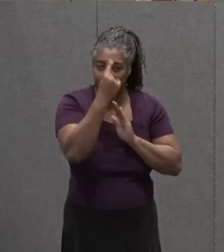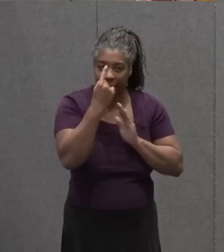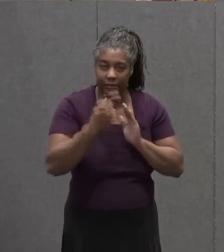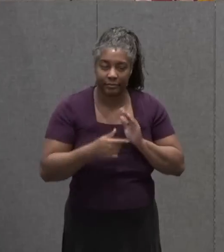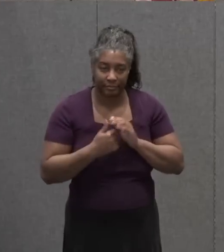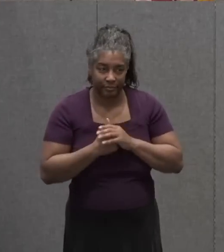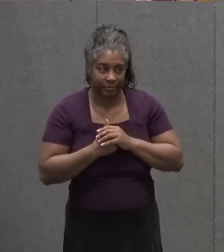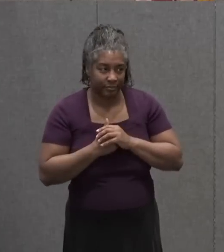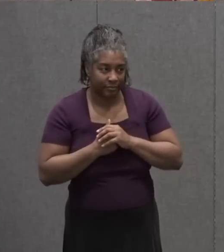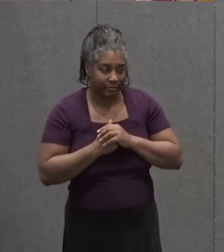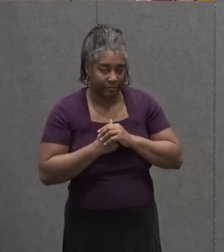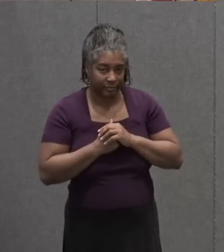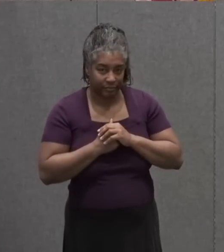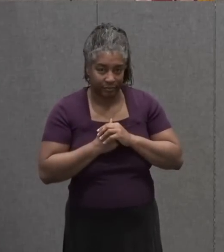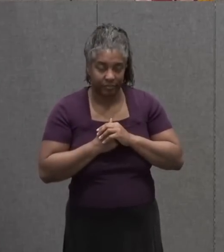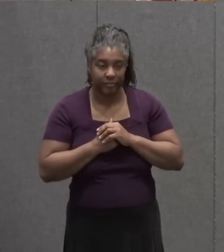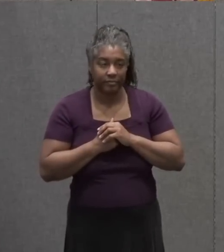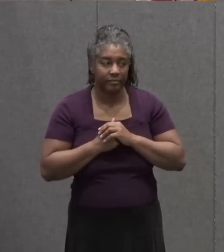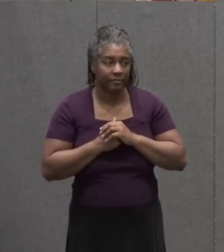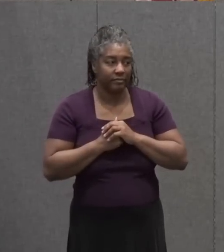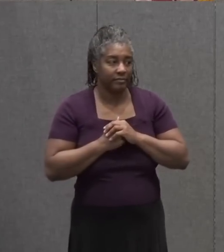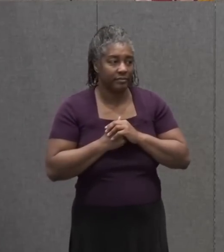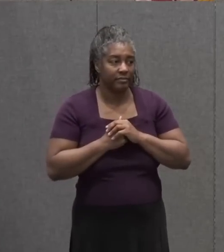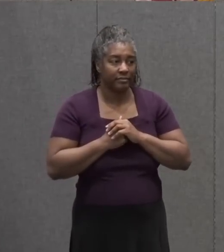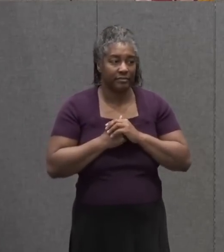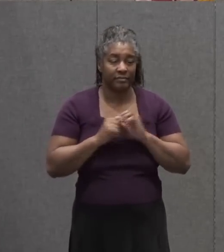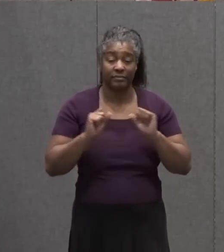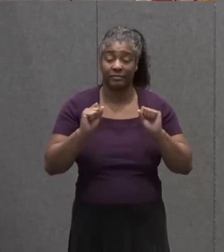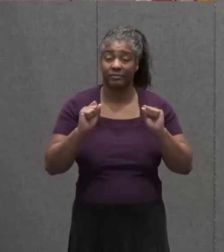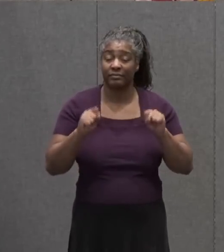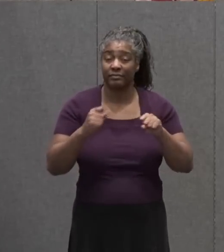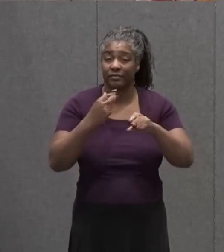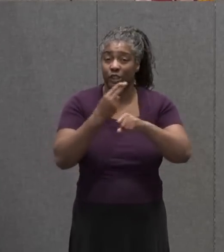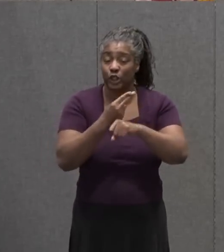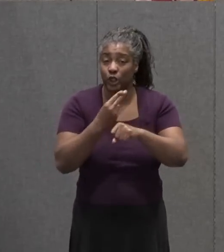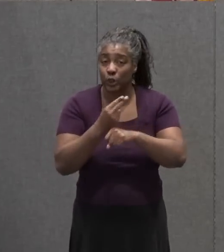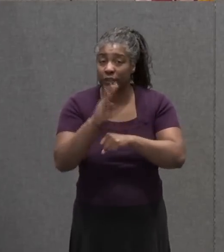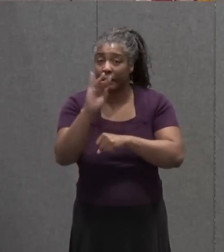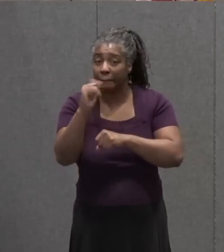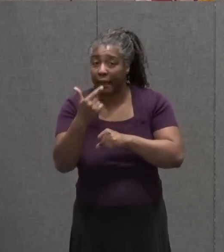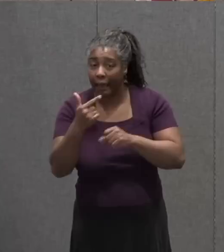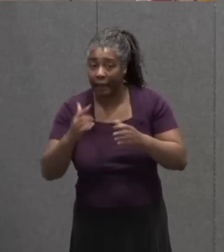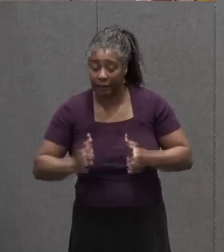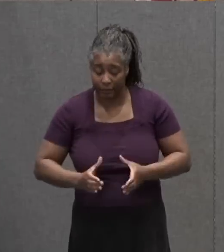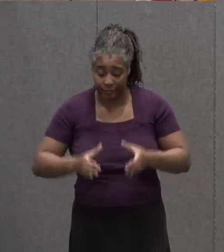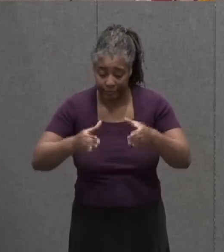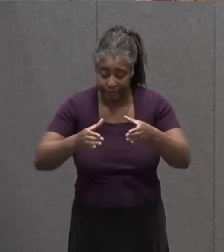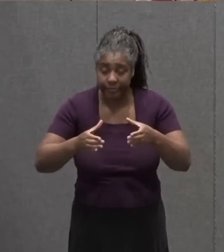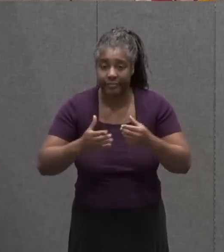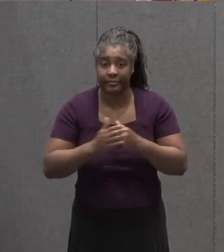So you can use a bag or you can use a pillowcase or a towel and cover these things.